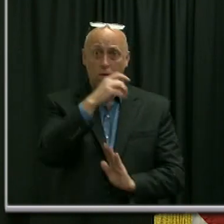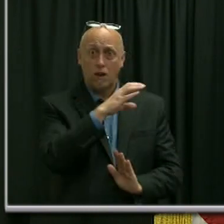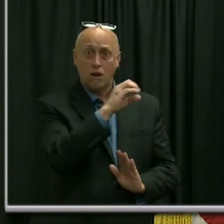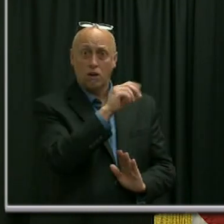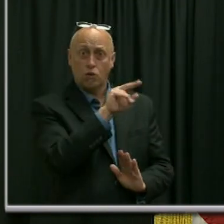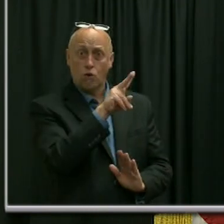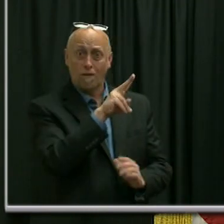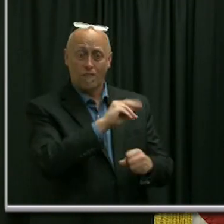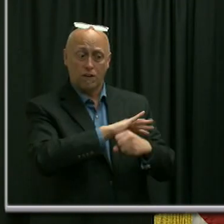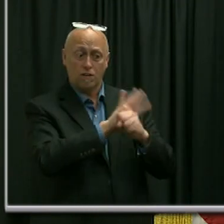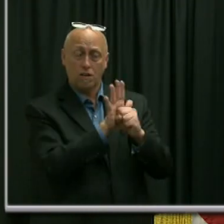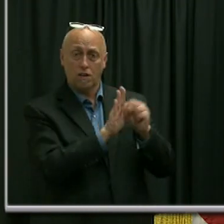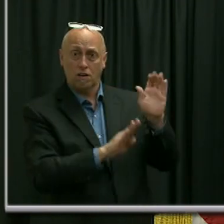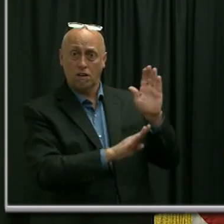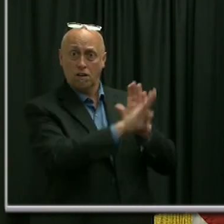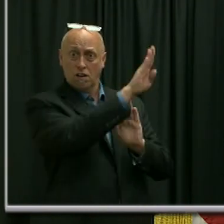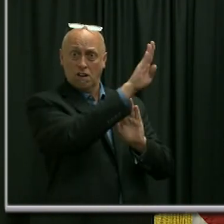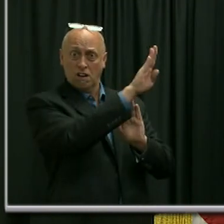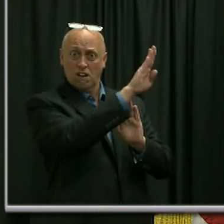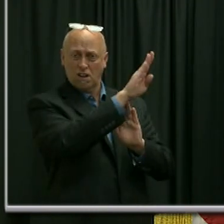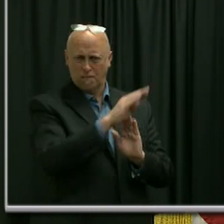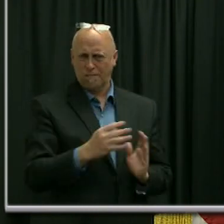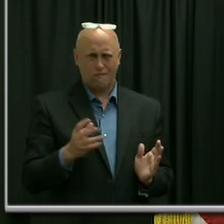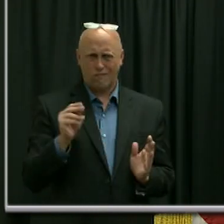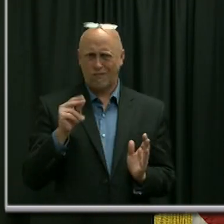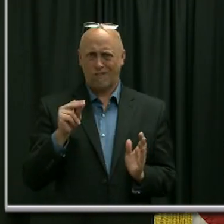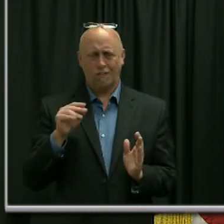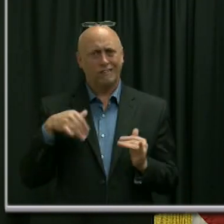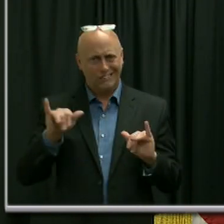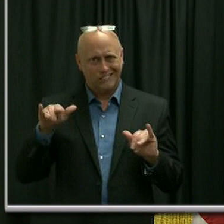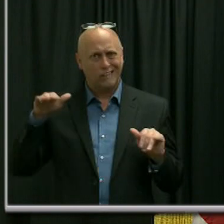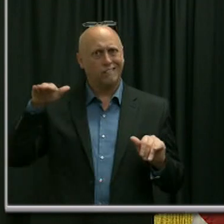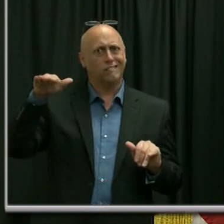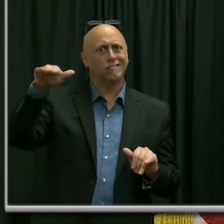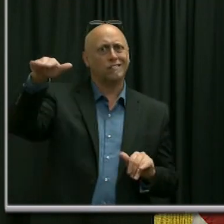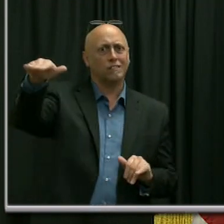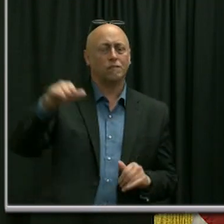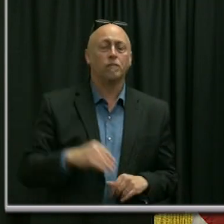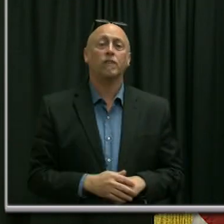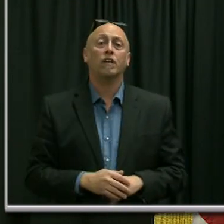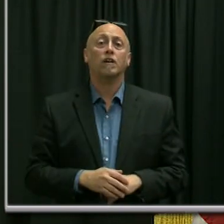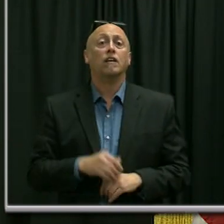DECLINING JUST BECAUSE CORONA